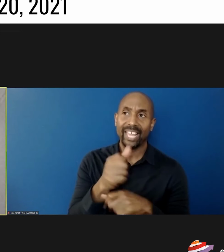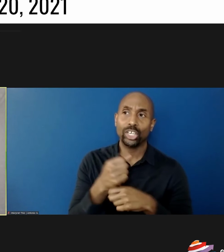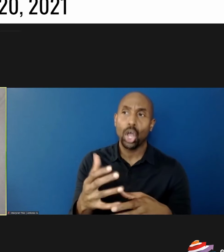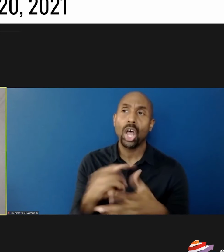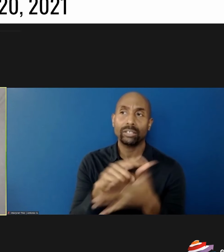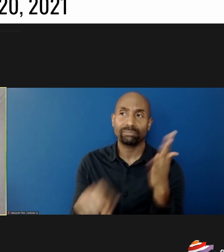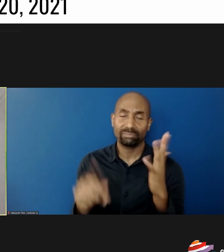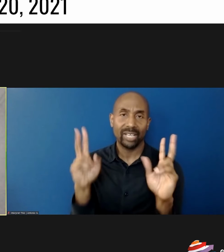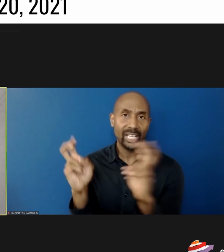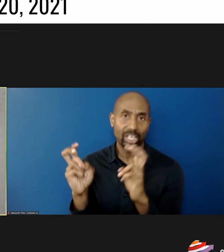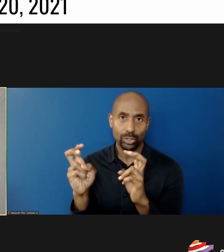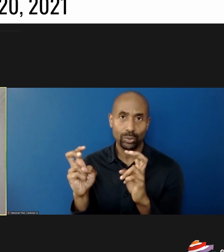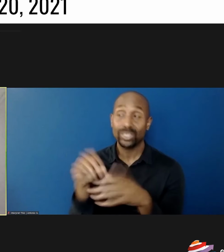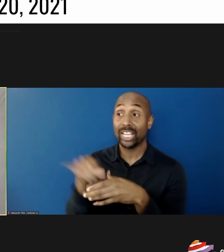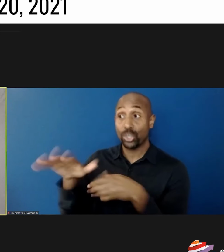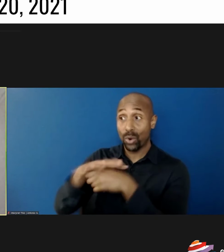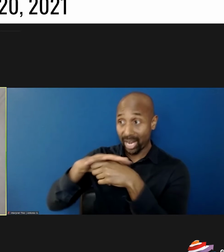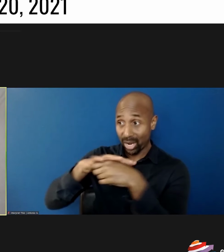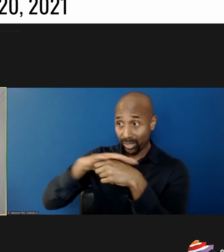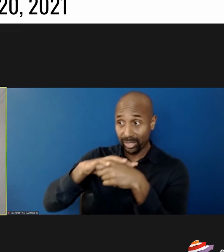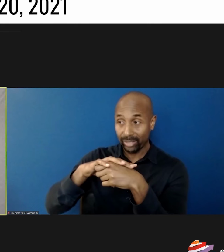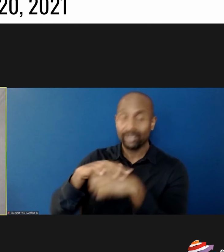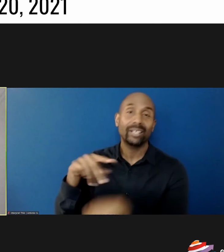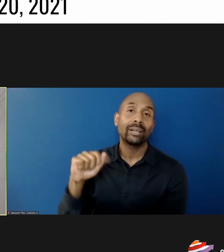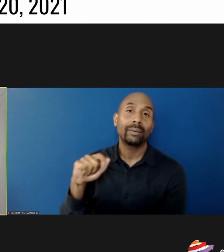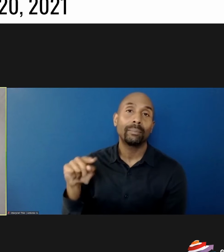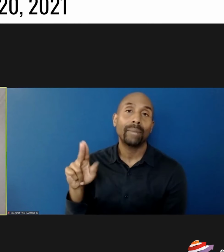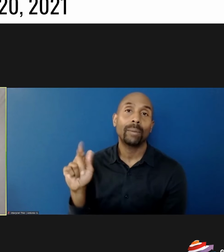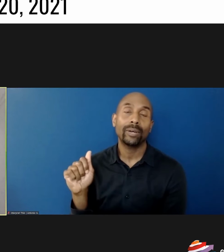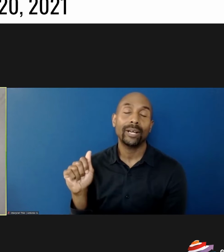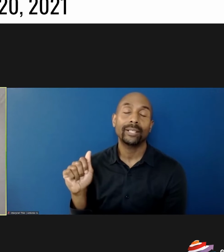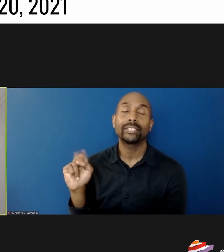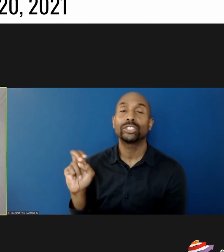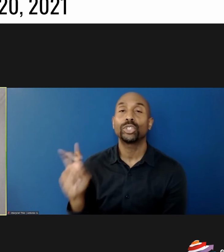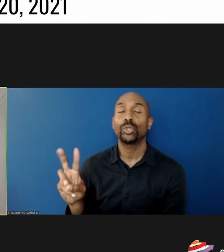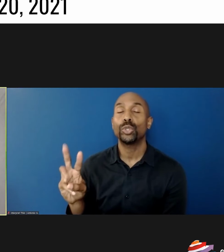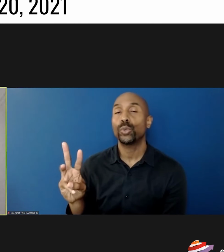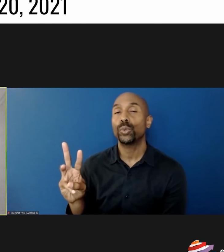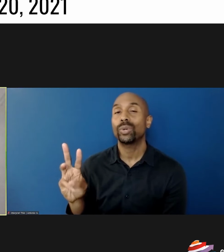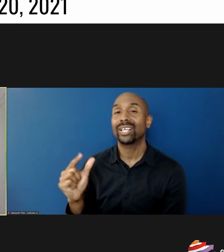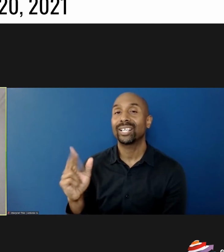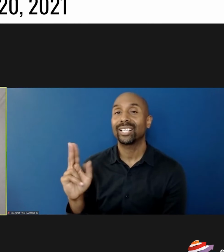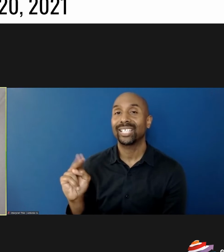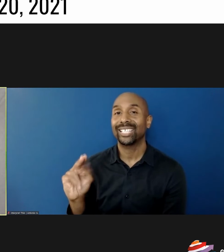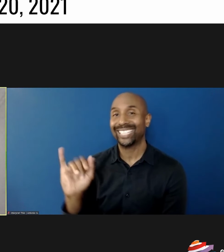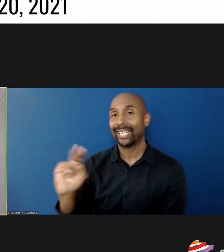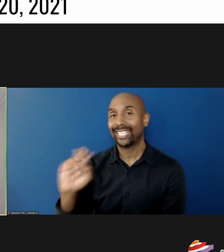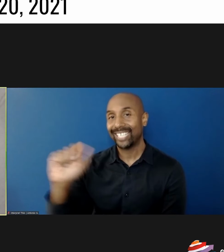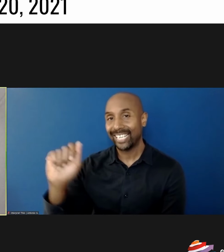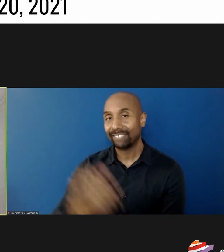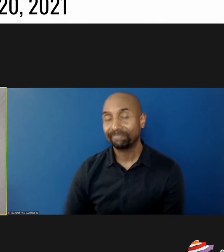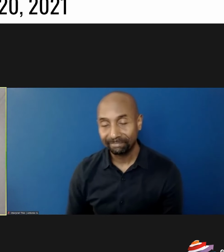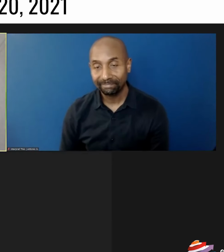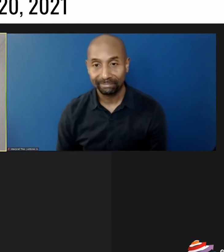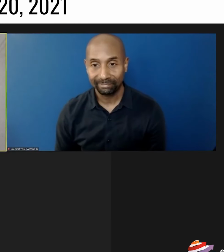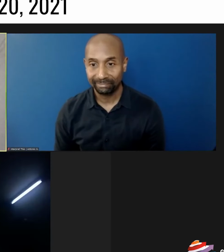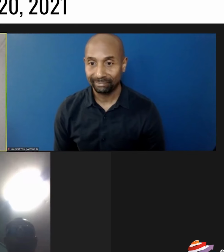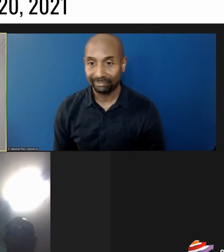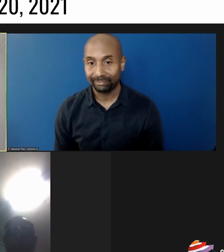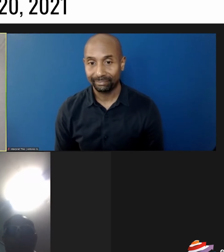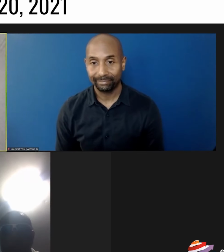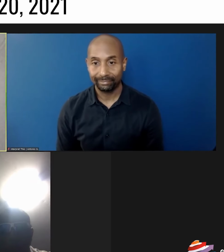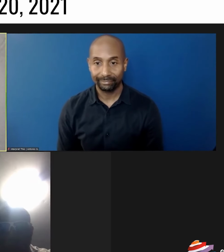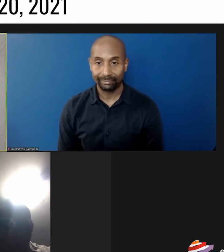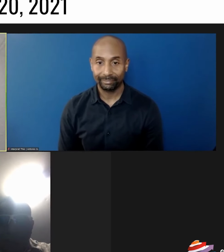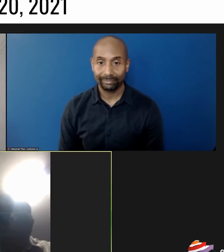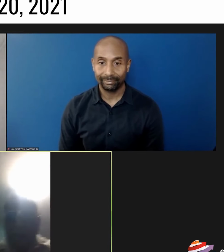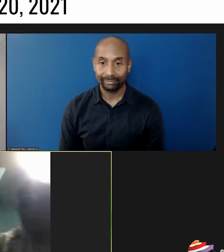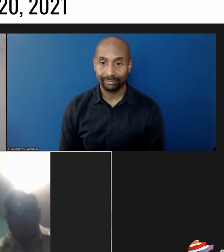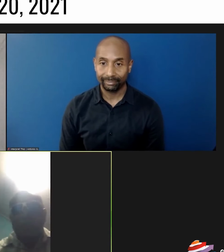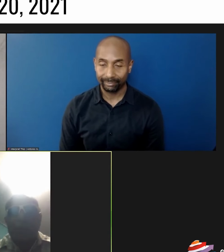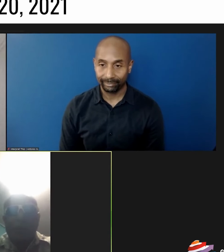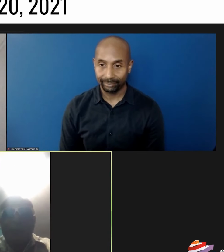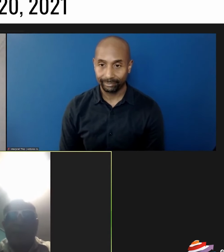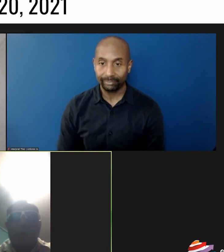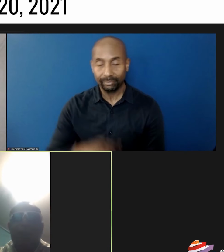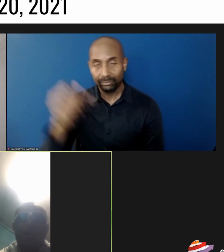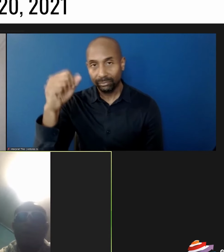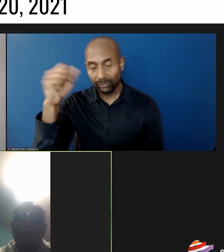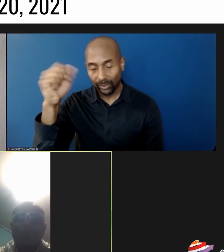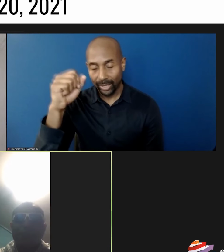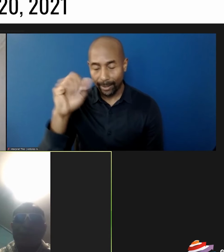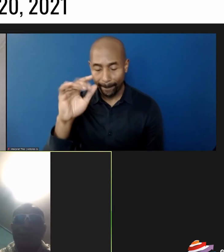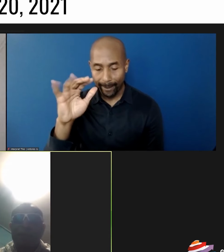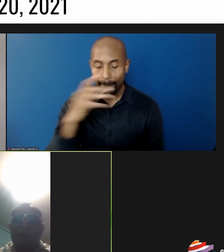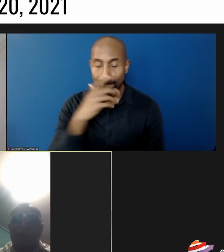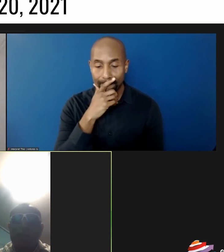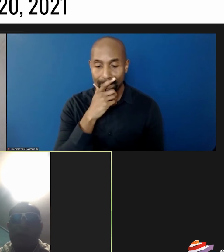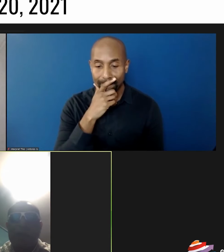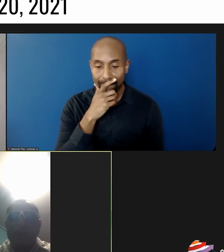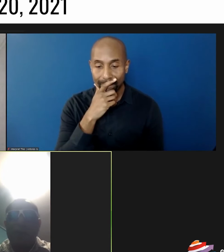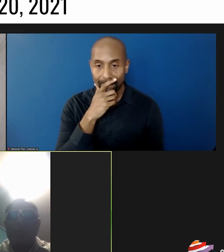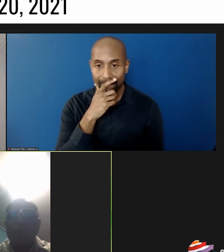in your corner in Papua New Guinea. >> KAMAN KELLY WASUP: Yeah, I m Kaman, yeah,